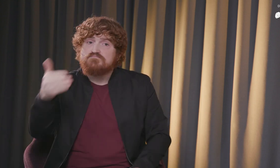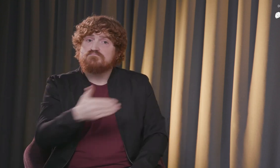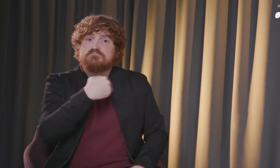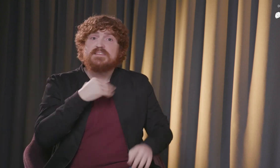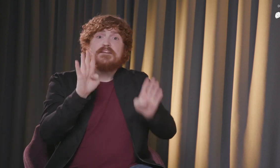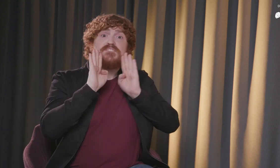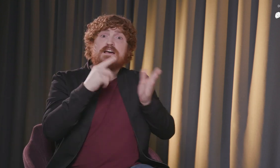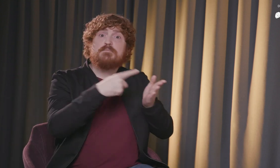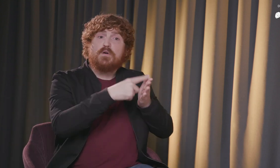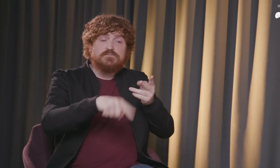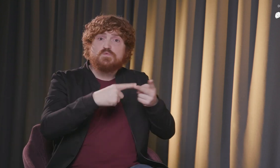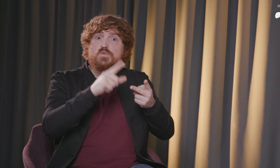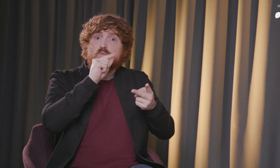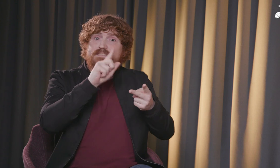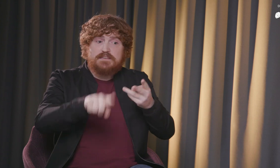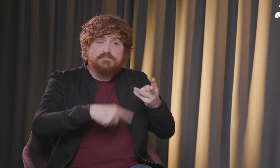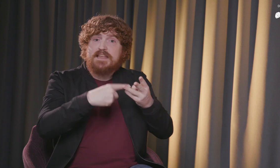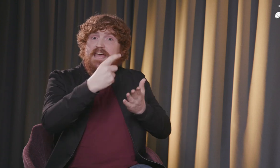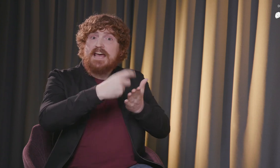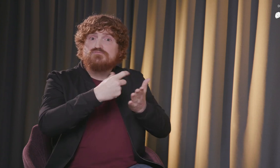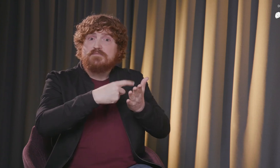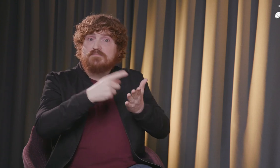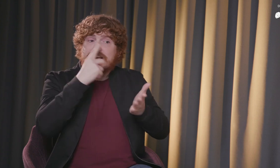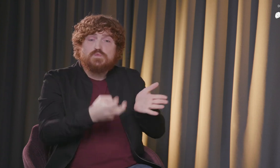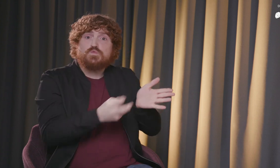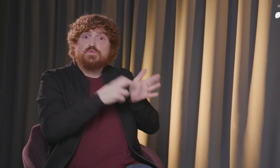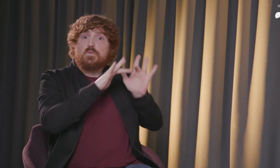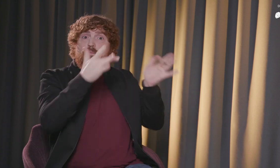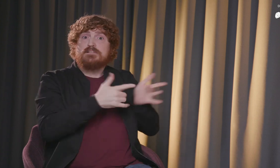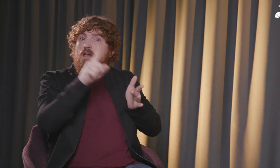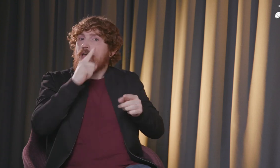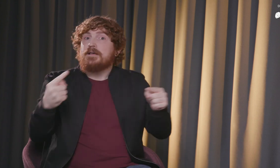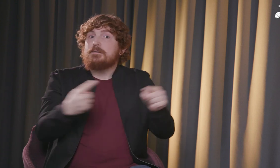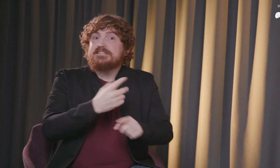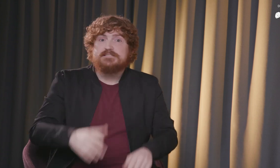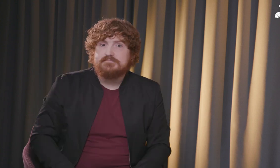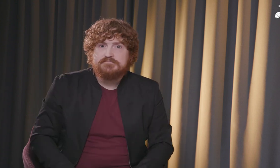take a look at our Facebook page, Twitter, Instagram, or subscribe to our website so you won’t miss anything.